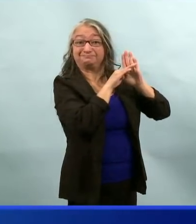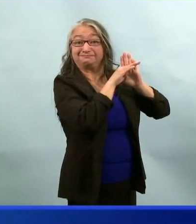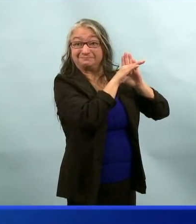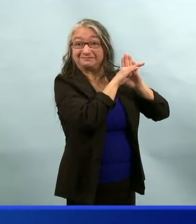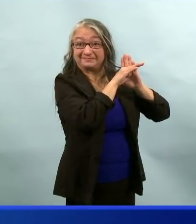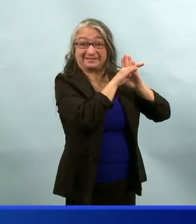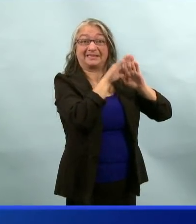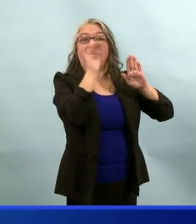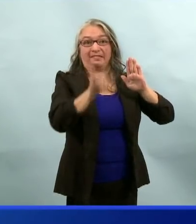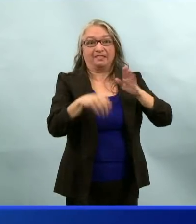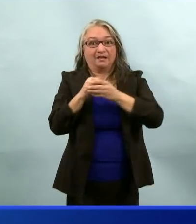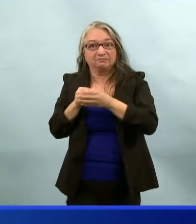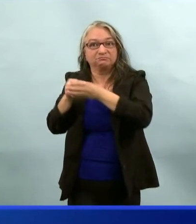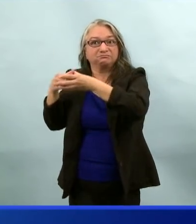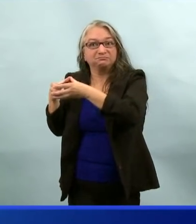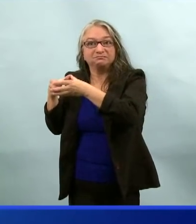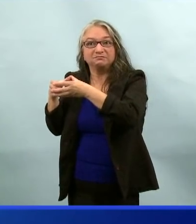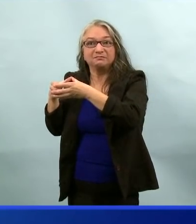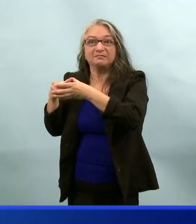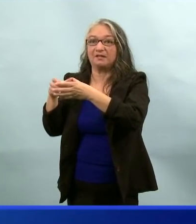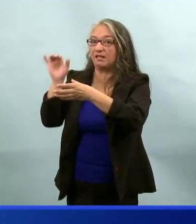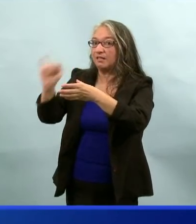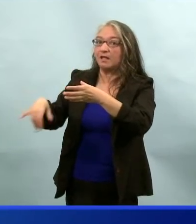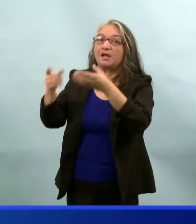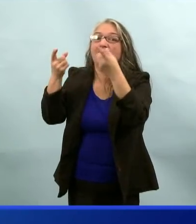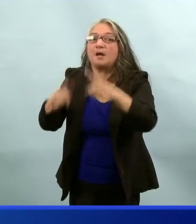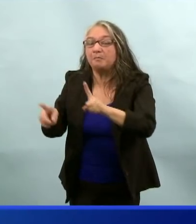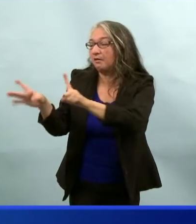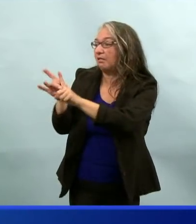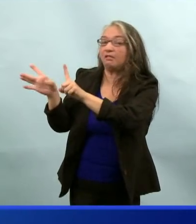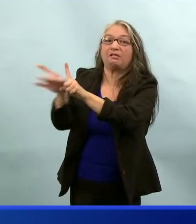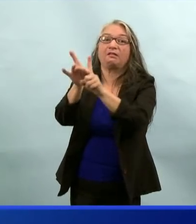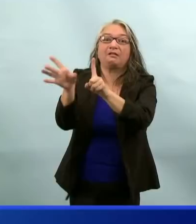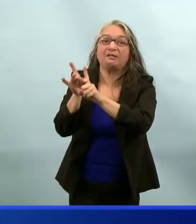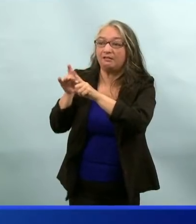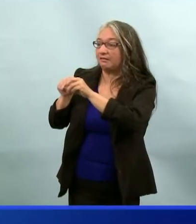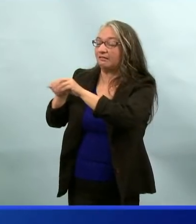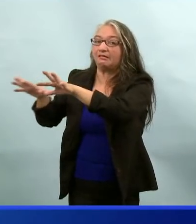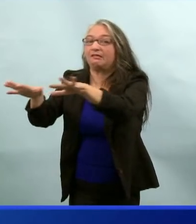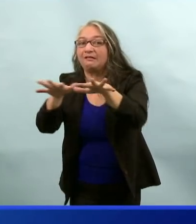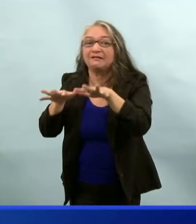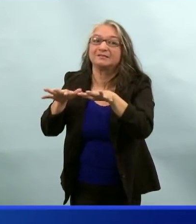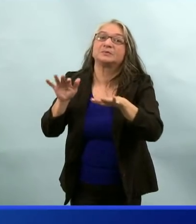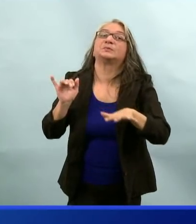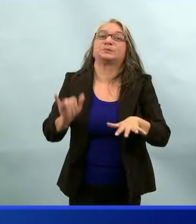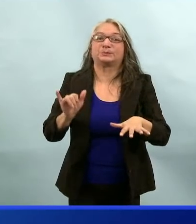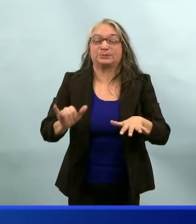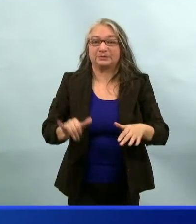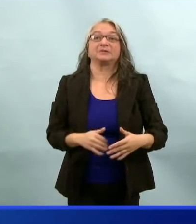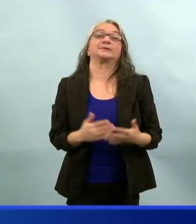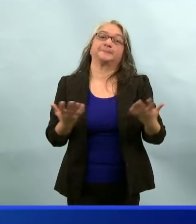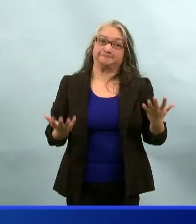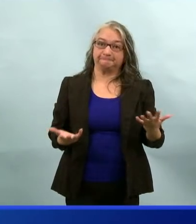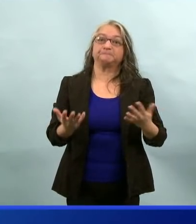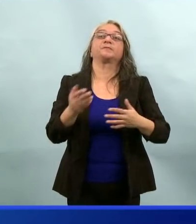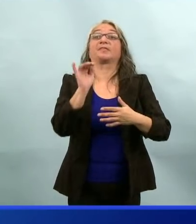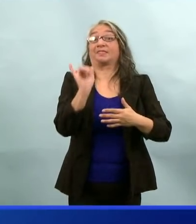in our healthcare settings all of these factors have the consequence of increasing the need to